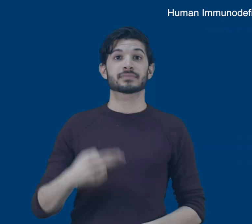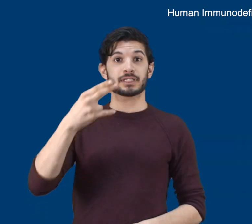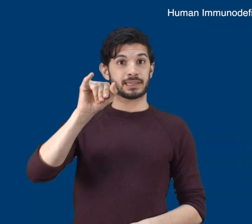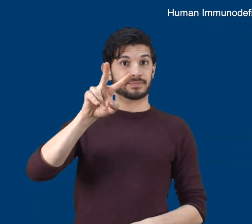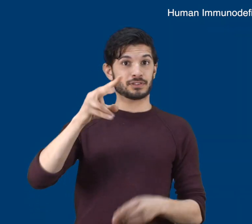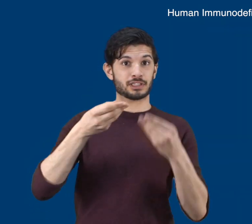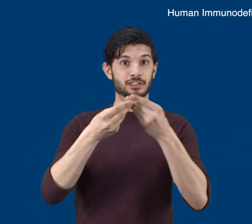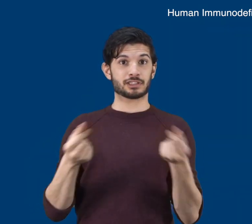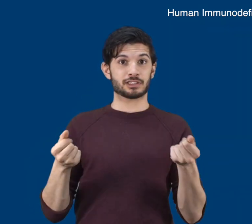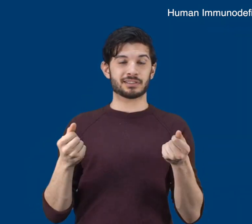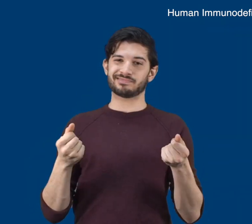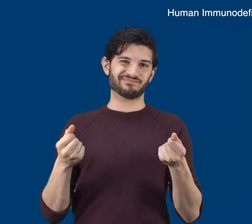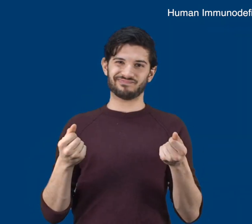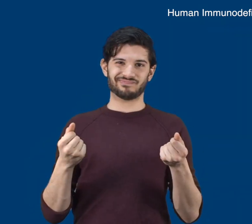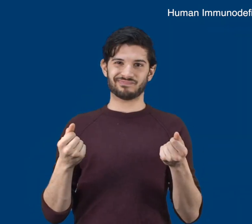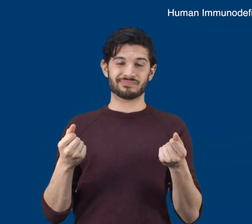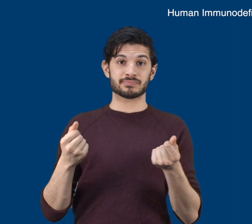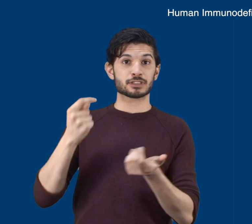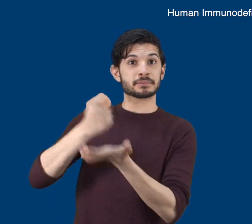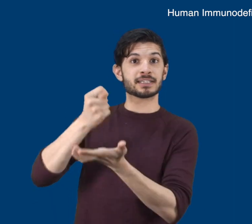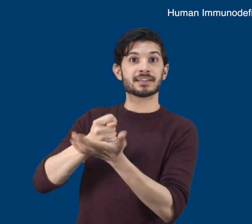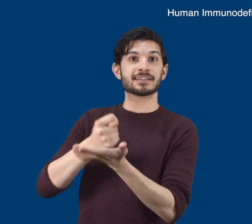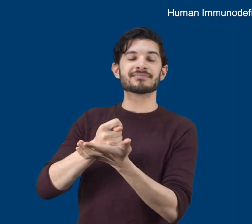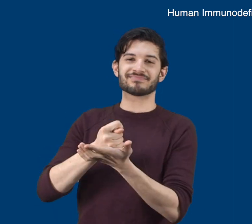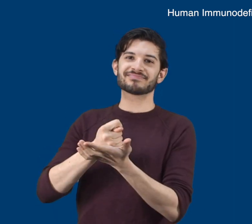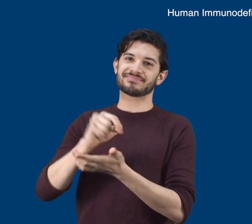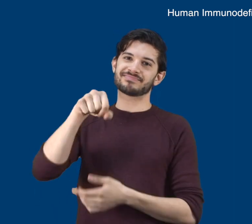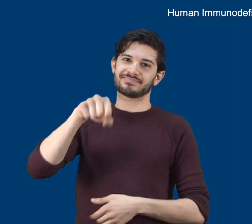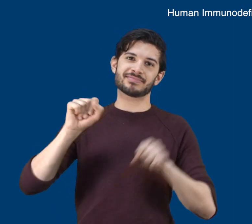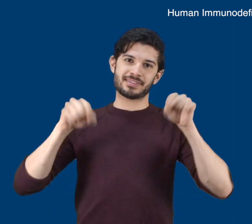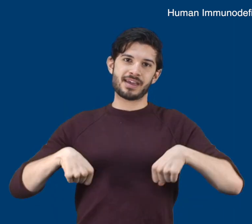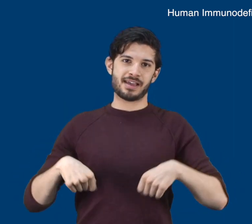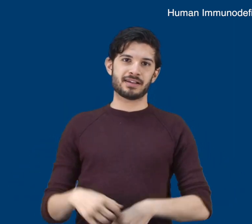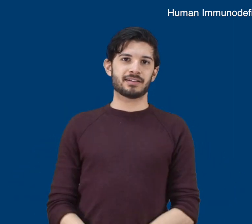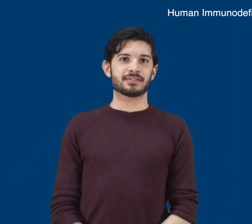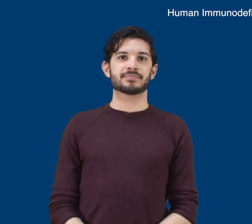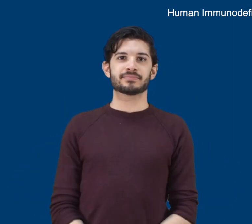HIV cannot be cured, but it can be treated.